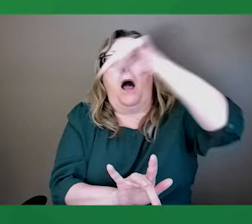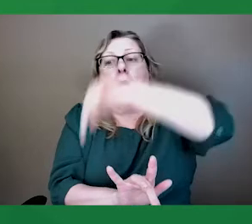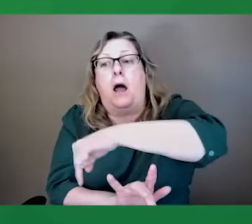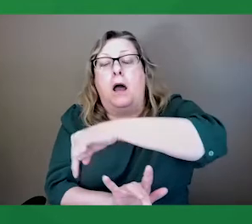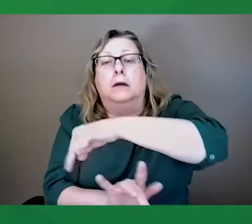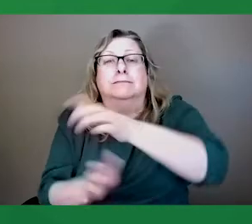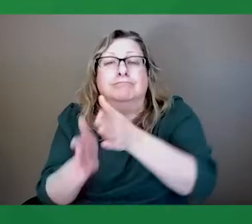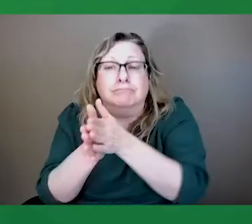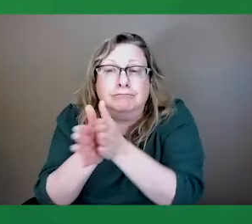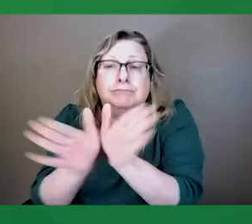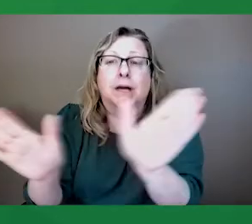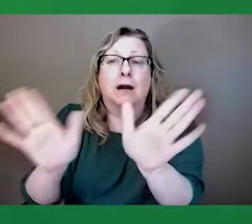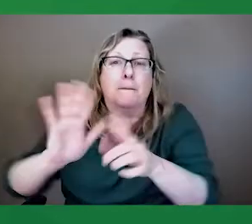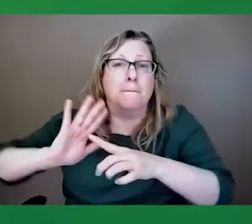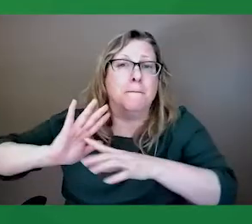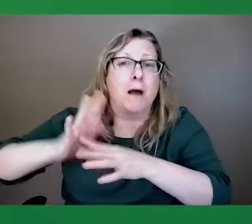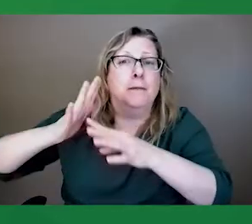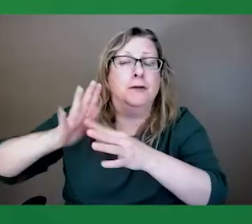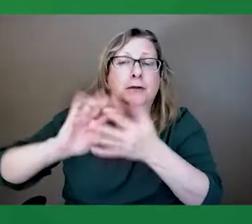enough scale to be a successful product.